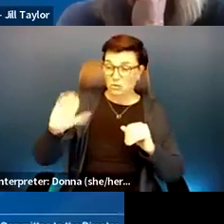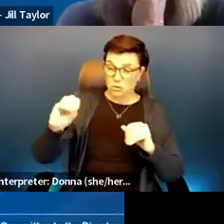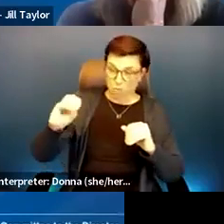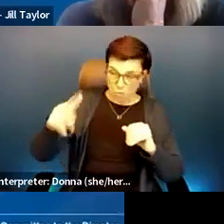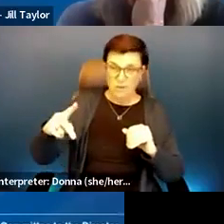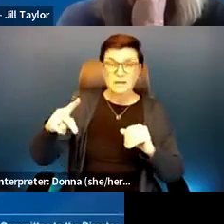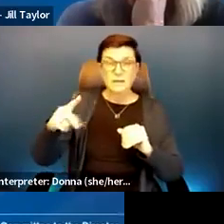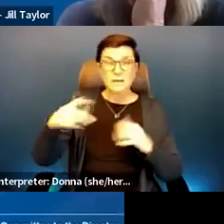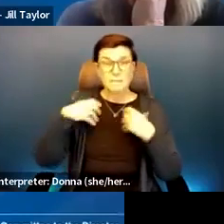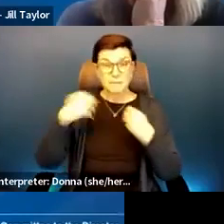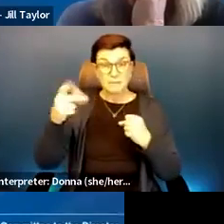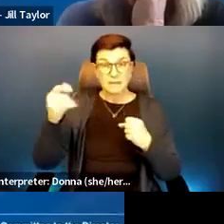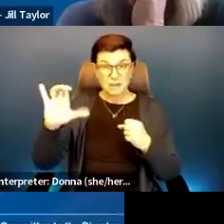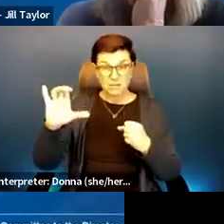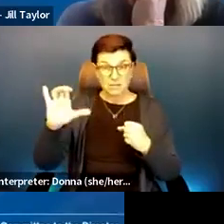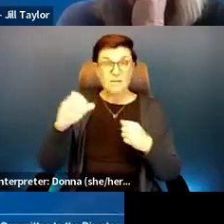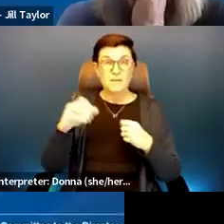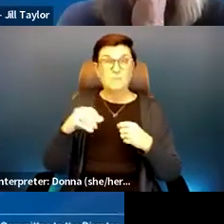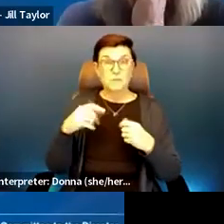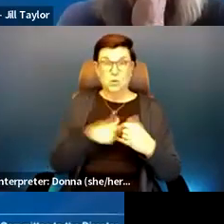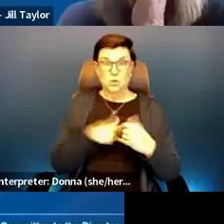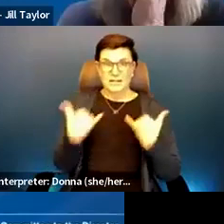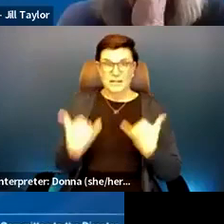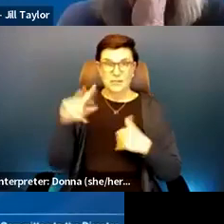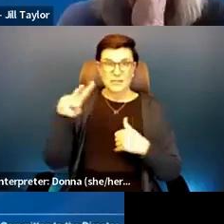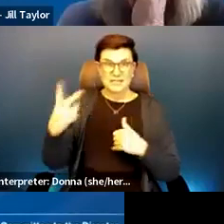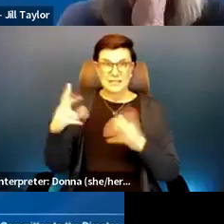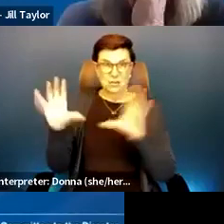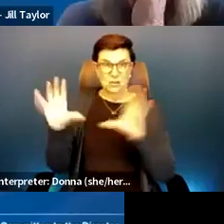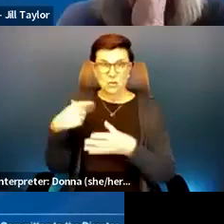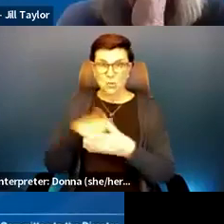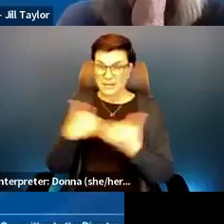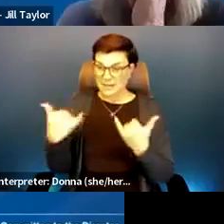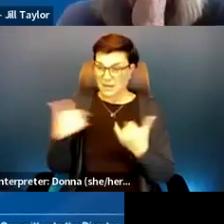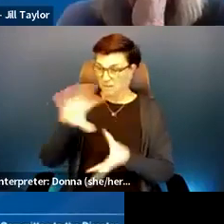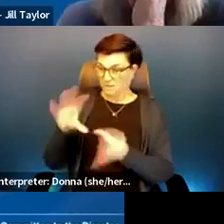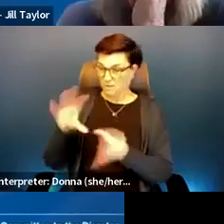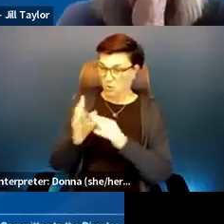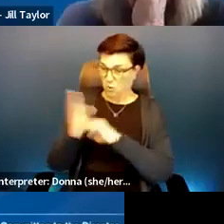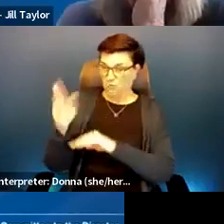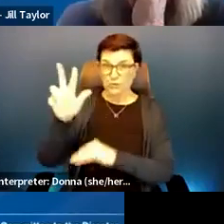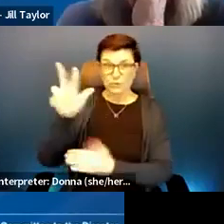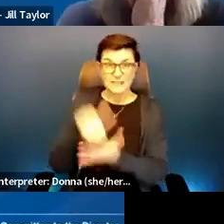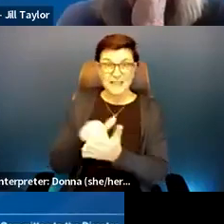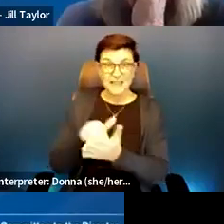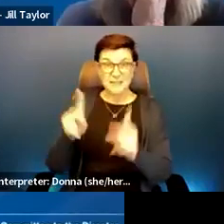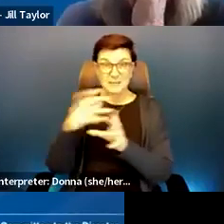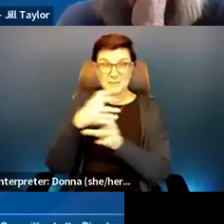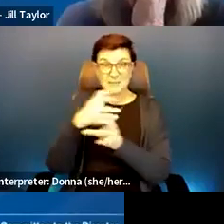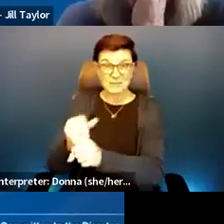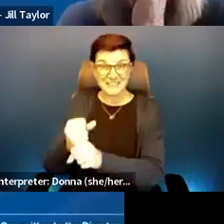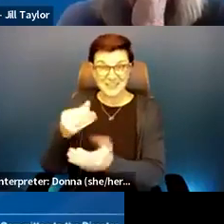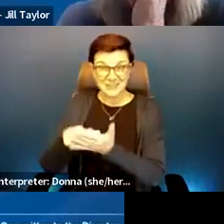We're now in the second cohort. We have over 3,000 grantees. So I mean, this is really a pathway